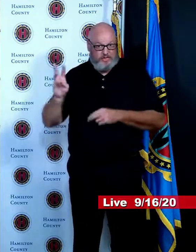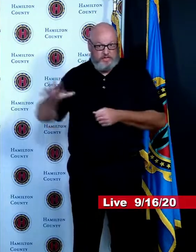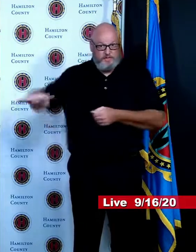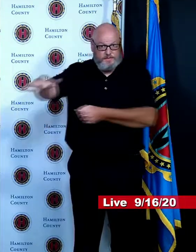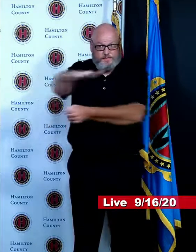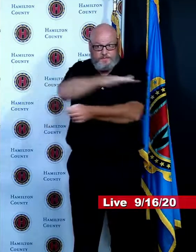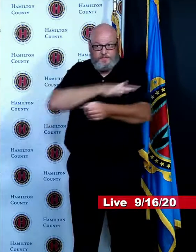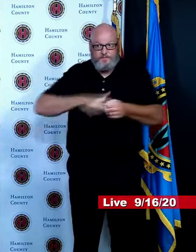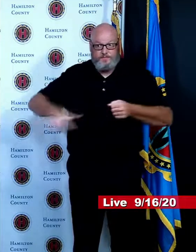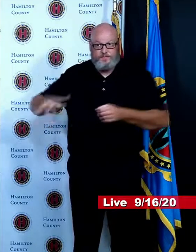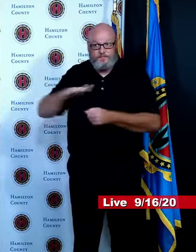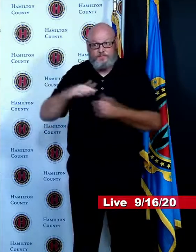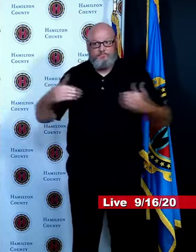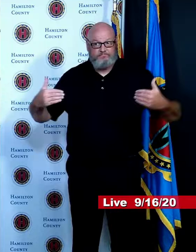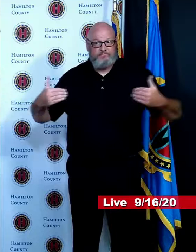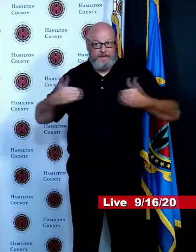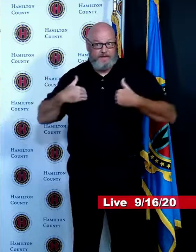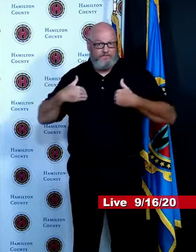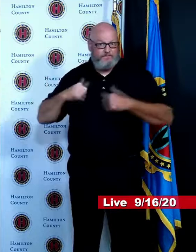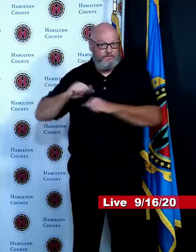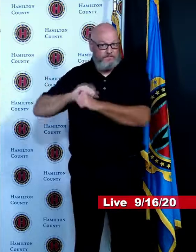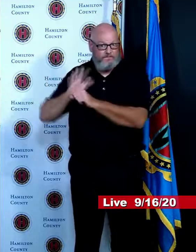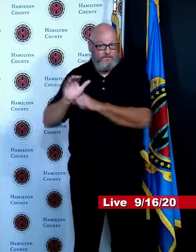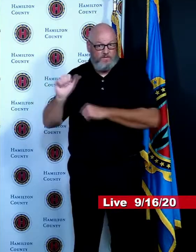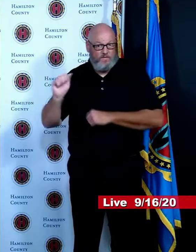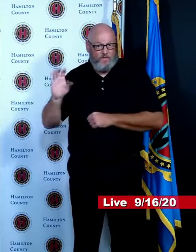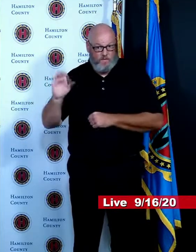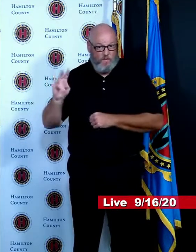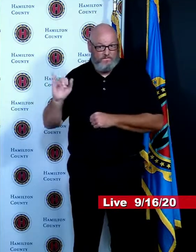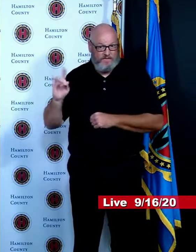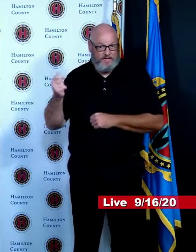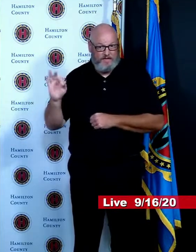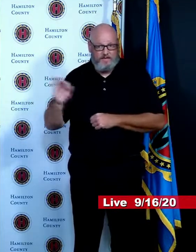at any given time some of that is through improved testing